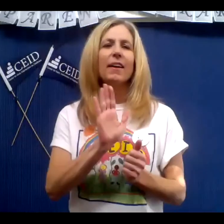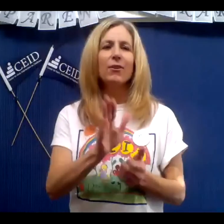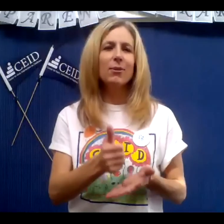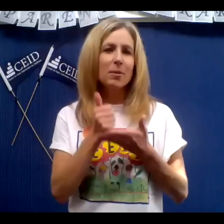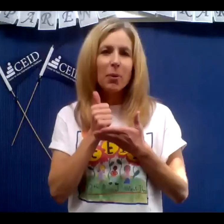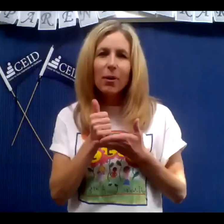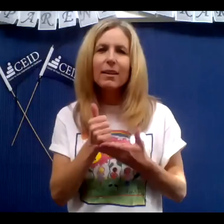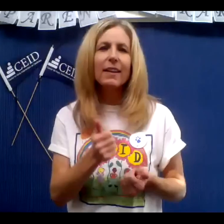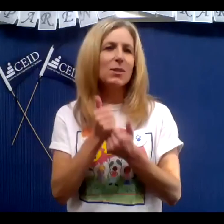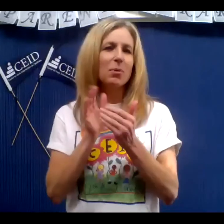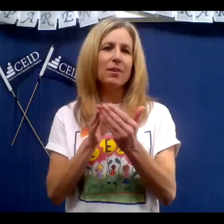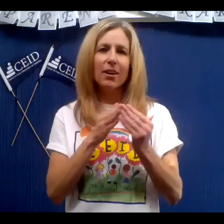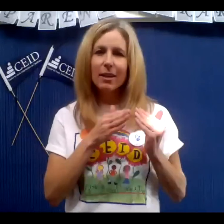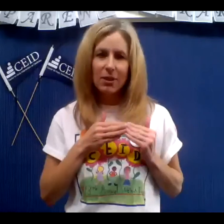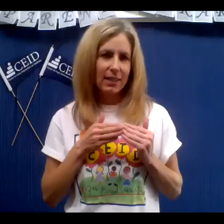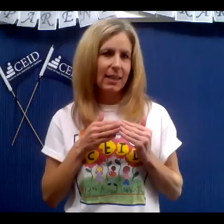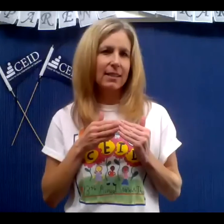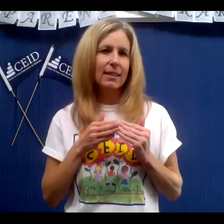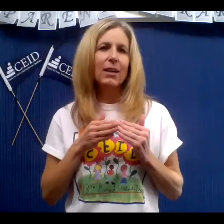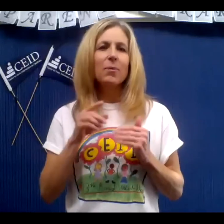without your support and the support of our community.